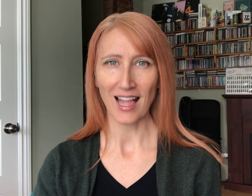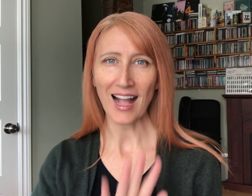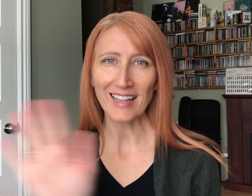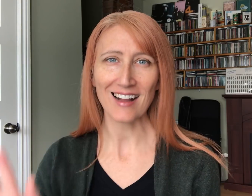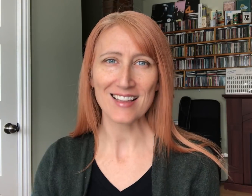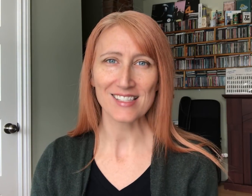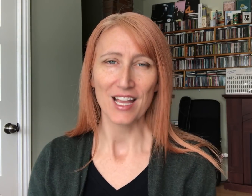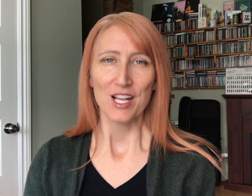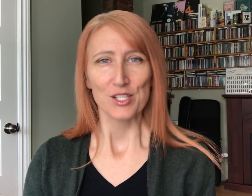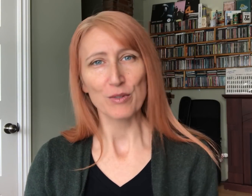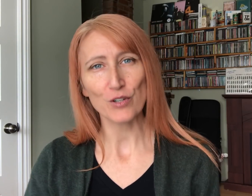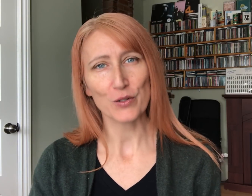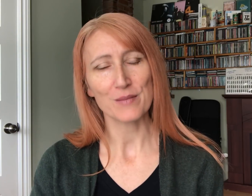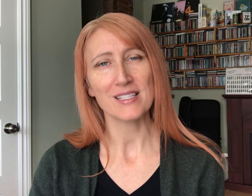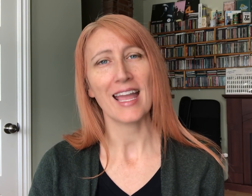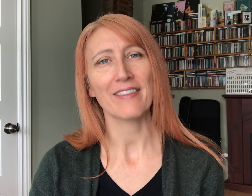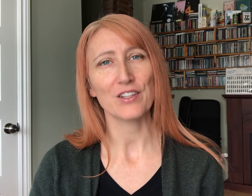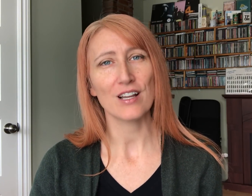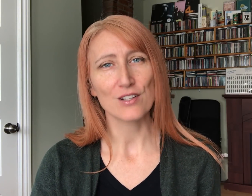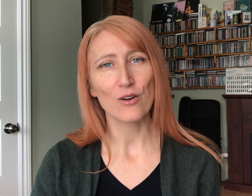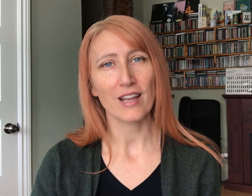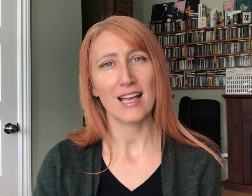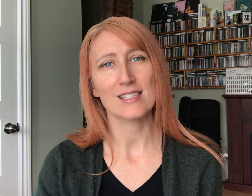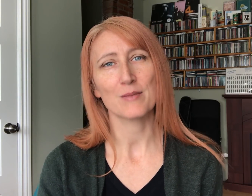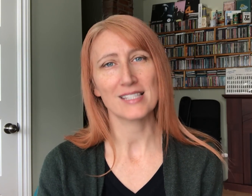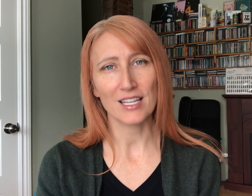Hi guys! So, before Christmas I had let you guys know that I had some exciting